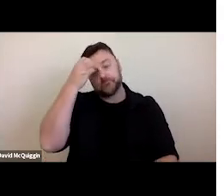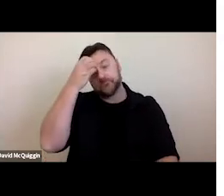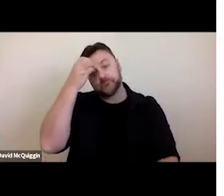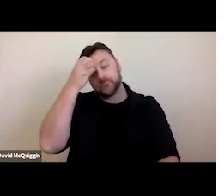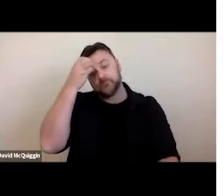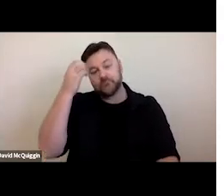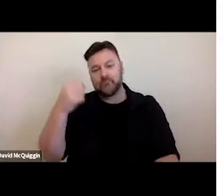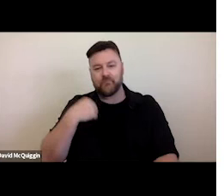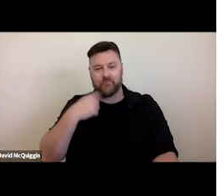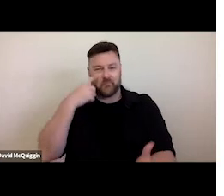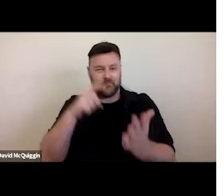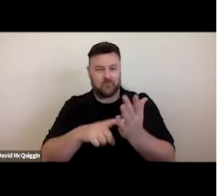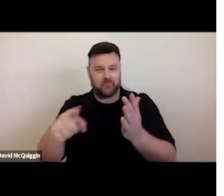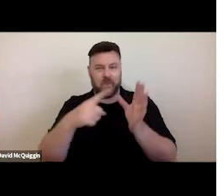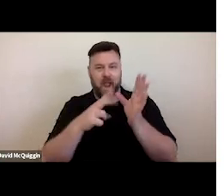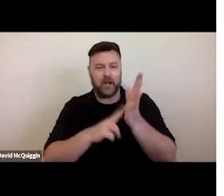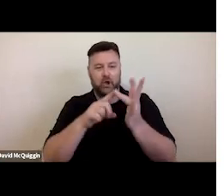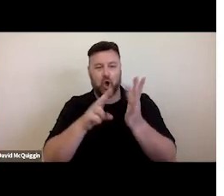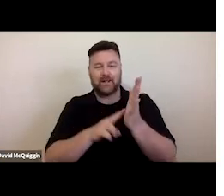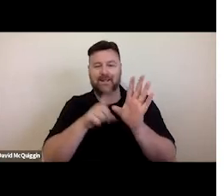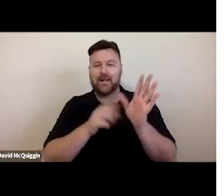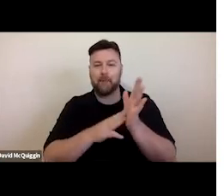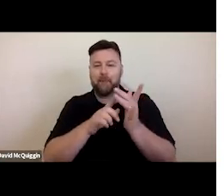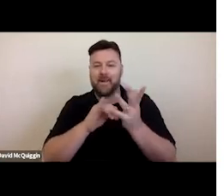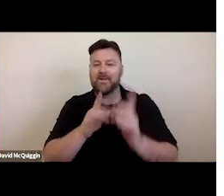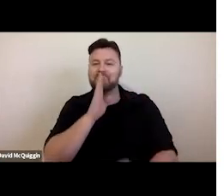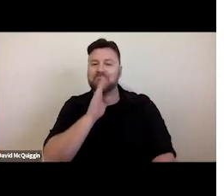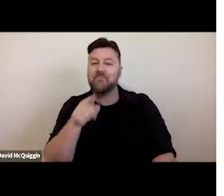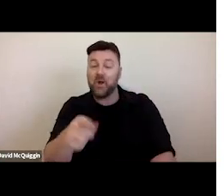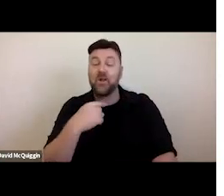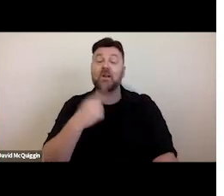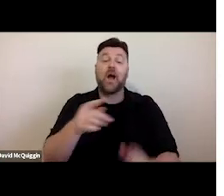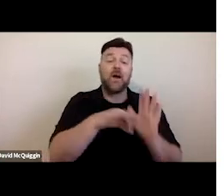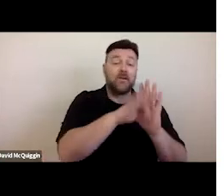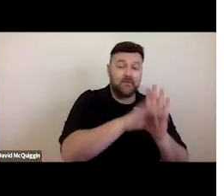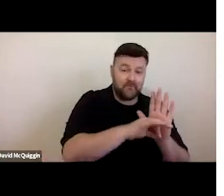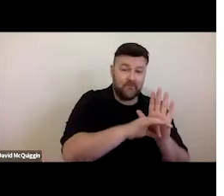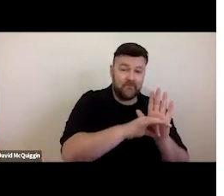recognise you - asked, "Do Instagram and Facebook share the same algorithm?" Yes, they do.